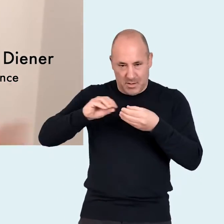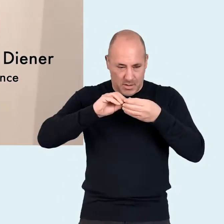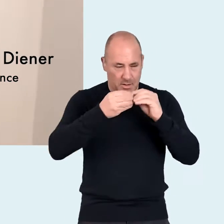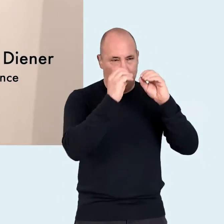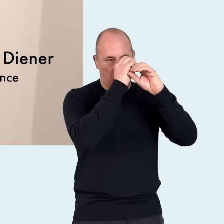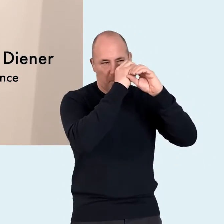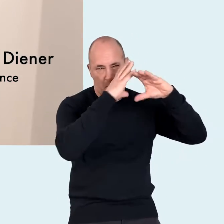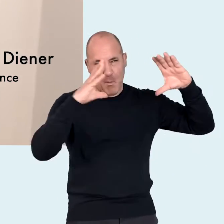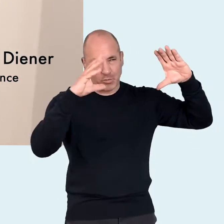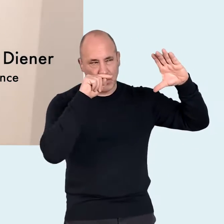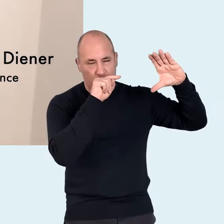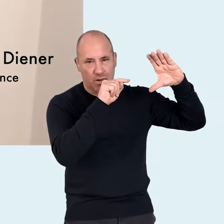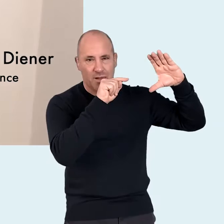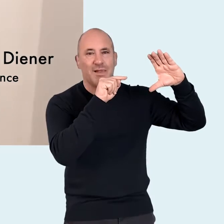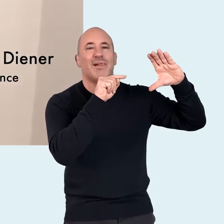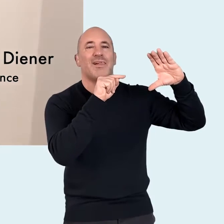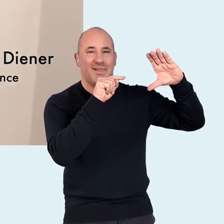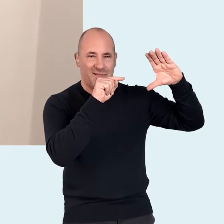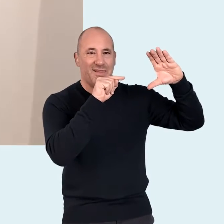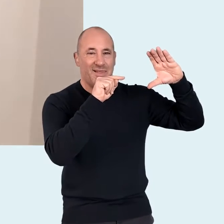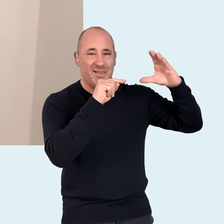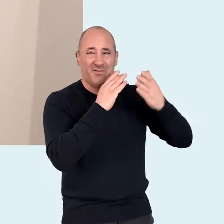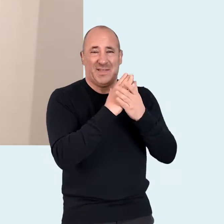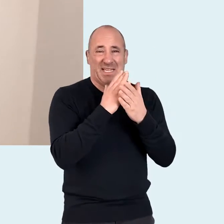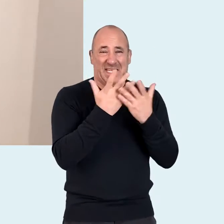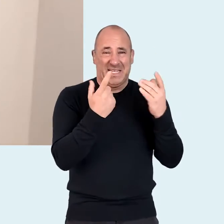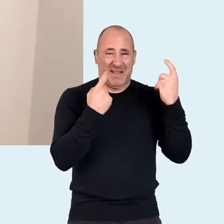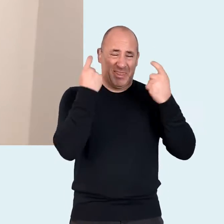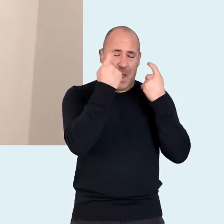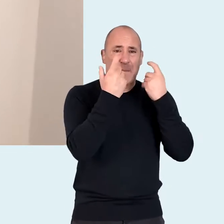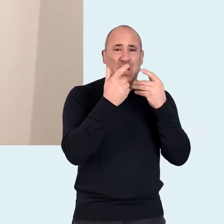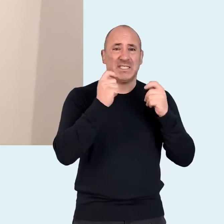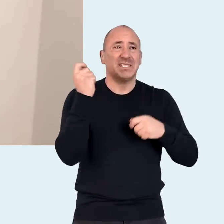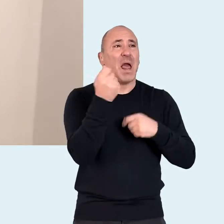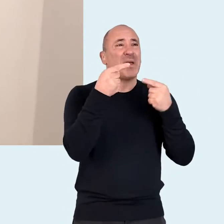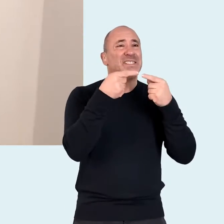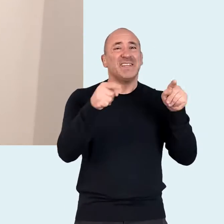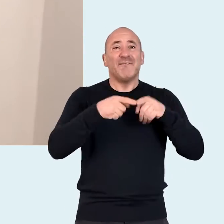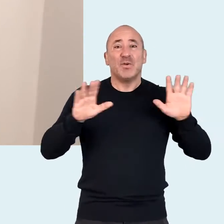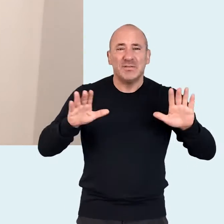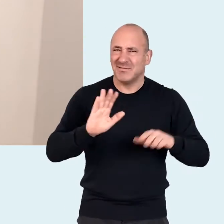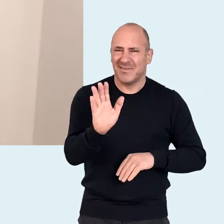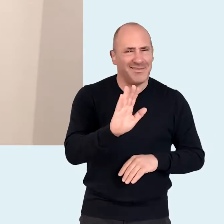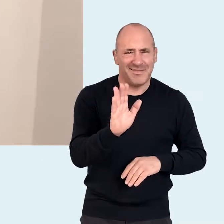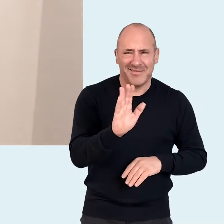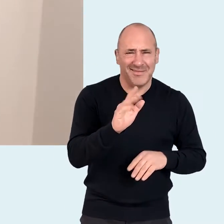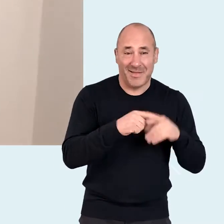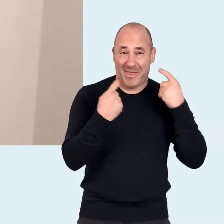dance and therapy, and together created a model which doesn't just think about celebrating